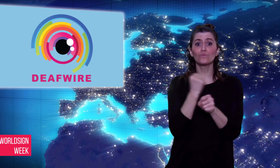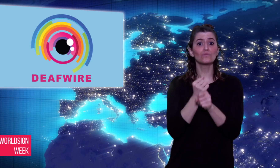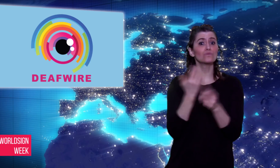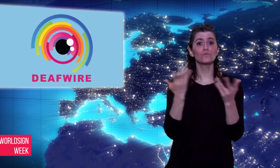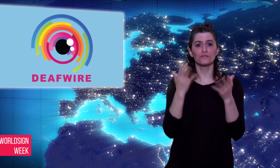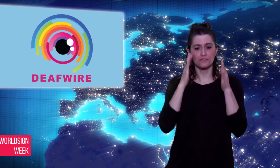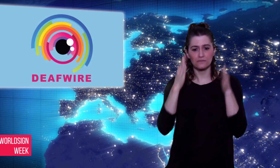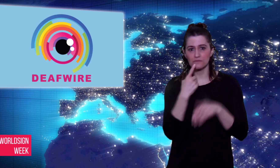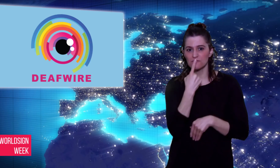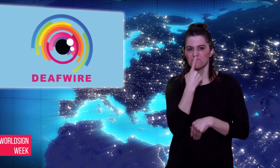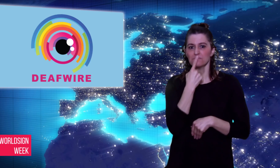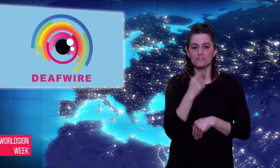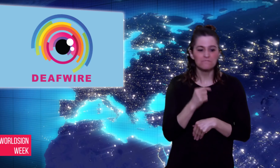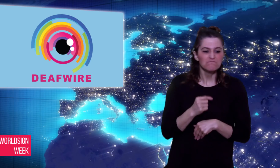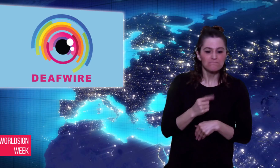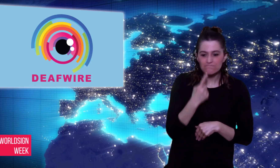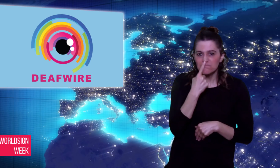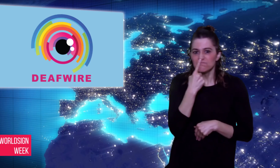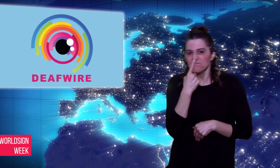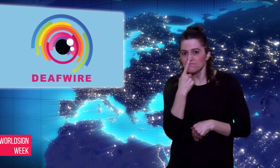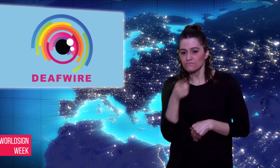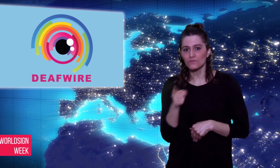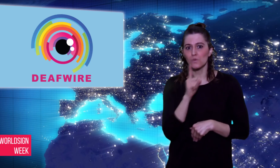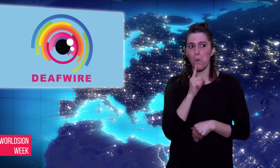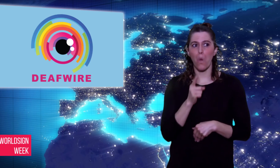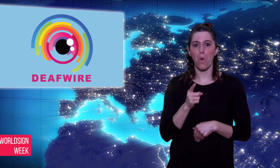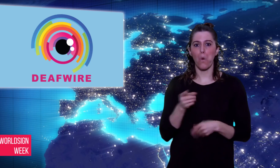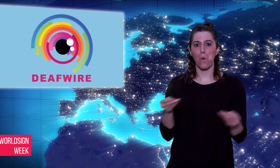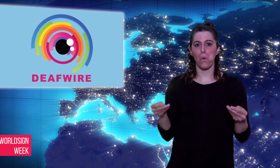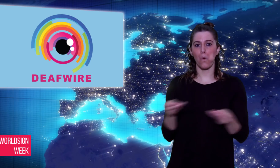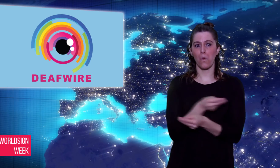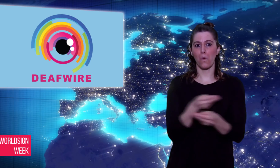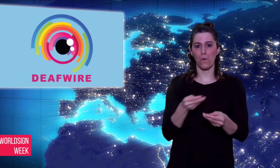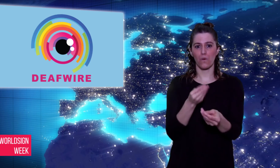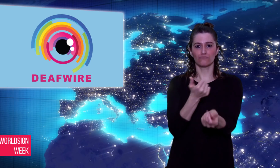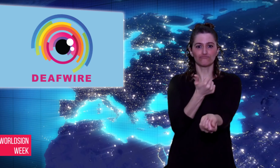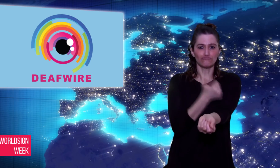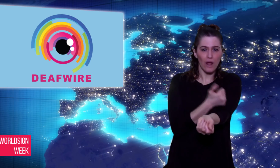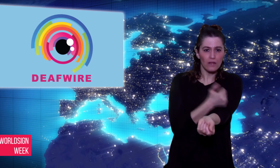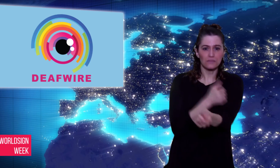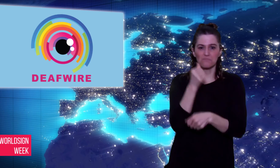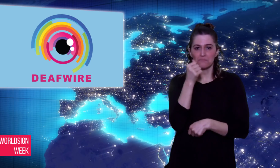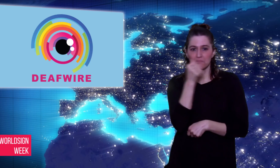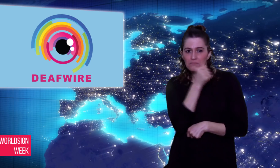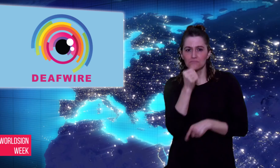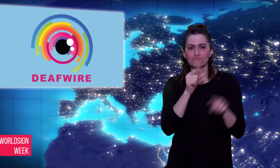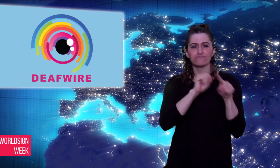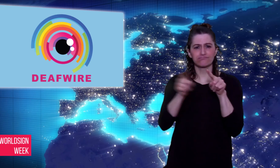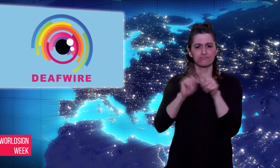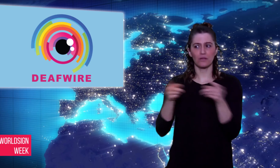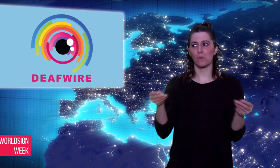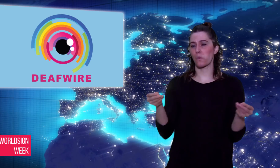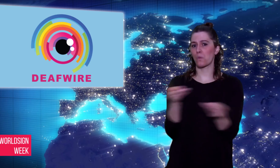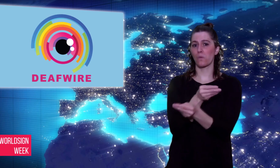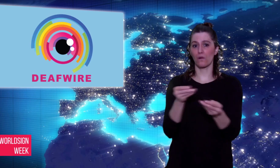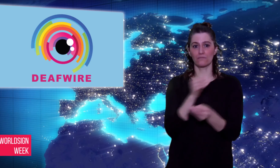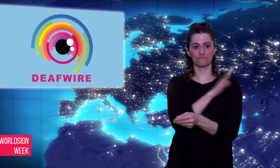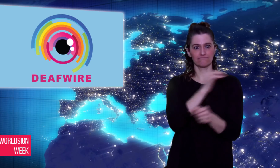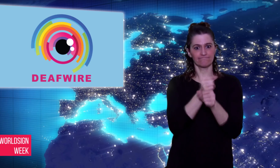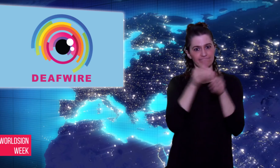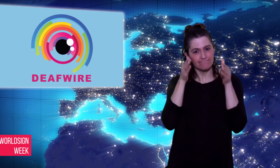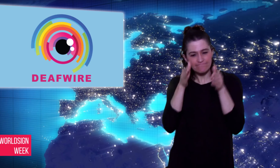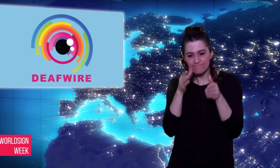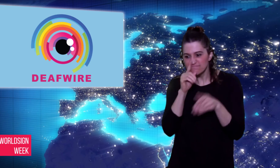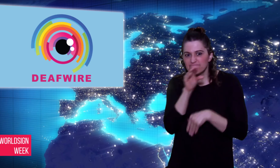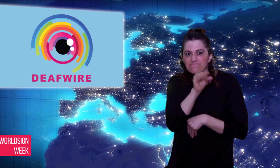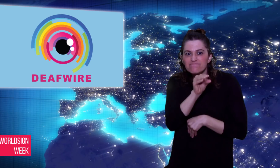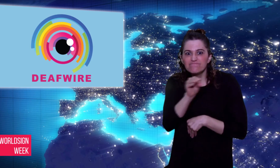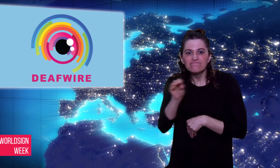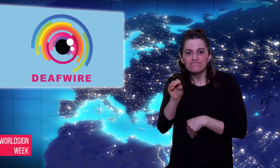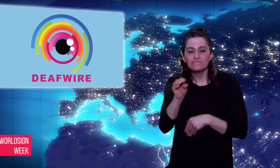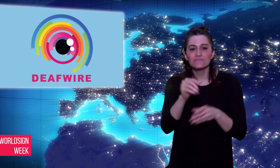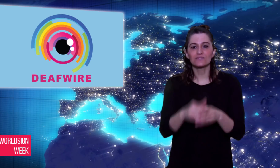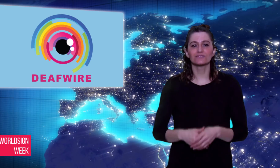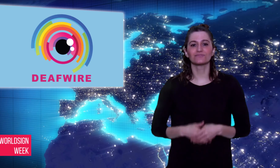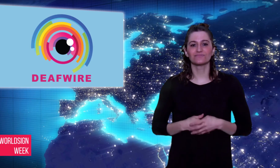sniffing for contraband drugs.